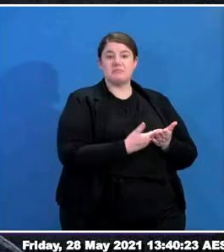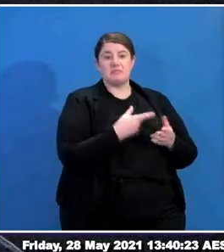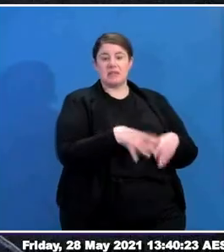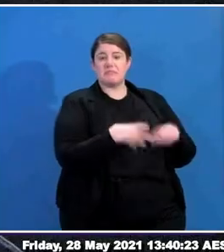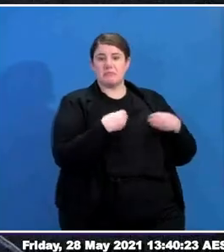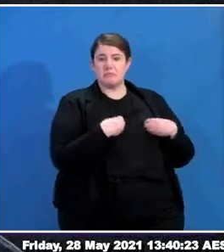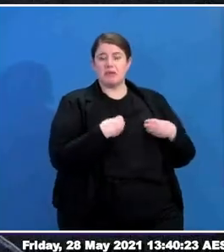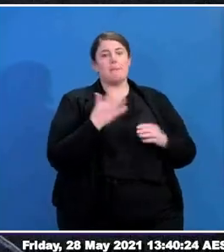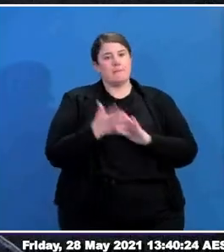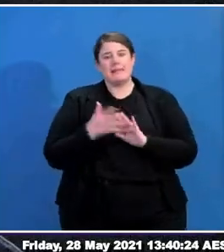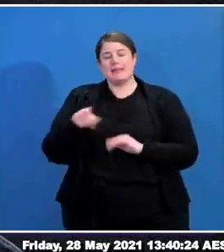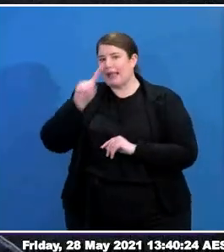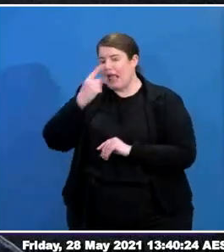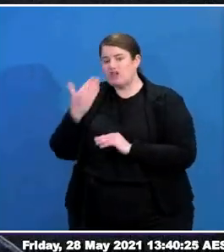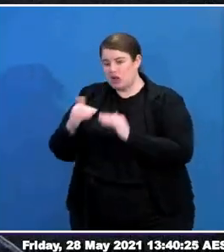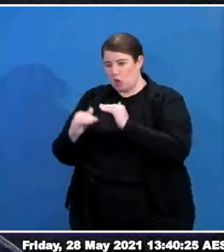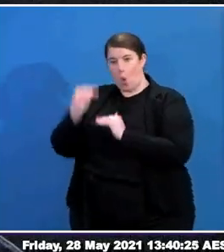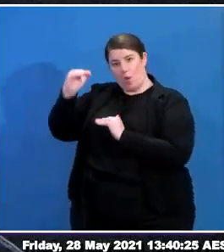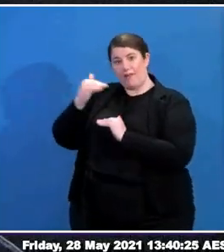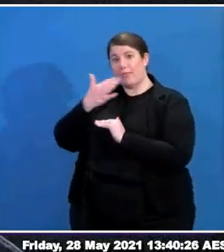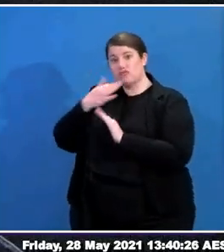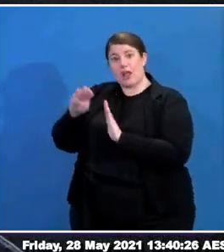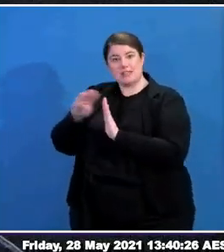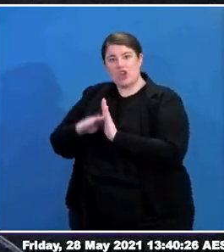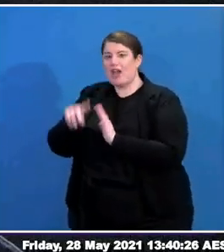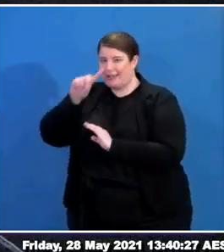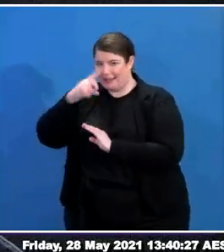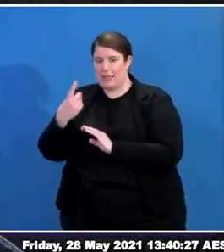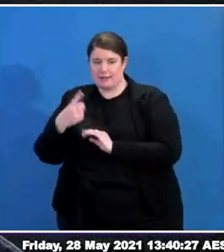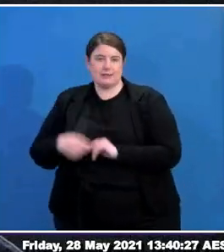No, that's right. It only arises if they can MR McNAUGHTON: That's right, it is a maximum ceiling.